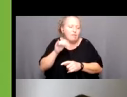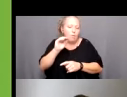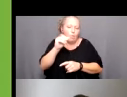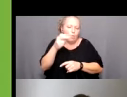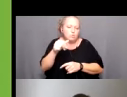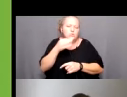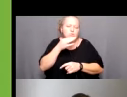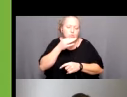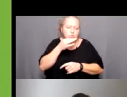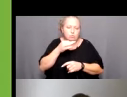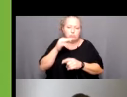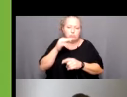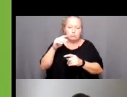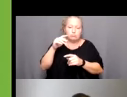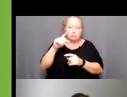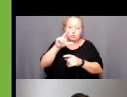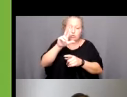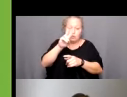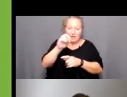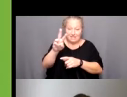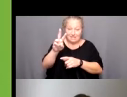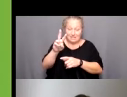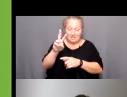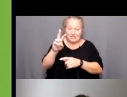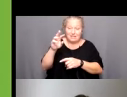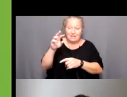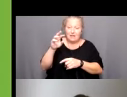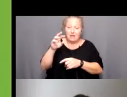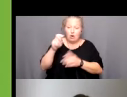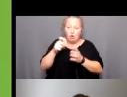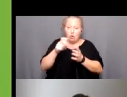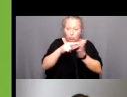passed in 2006, the regulation requires employers to provide